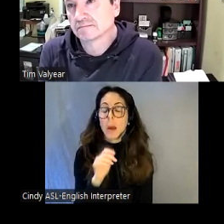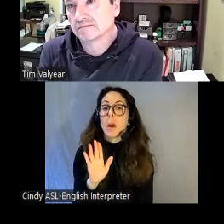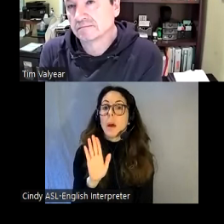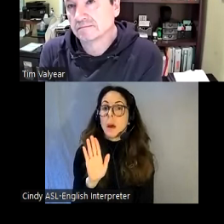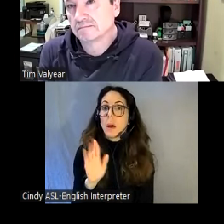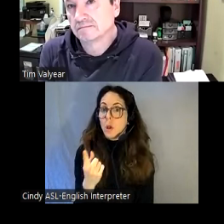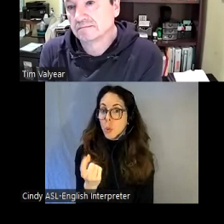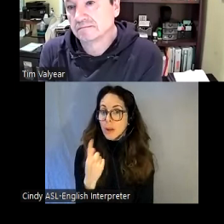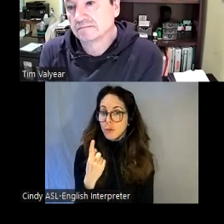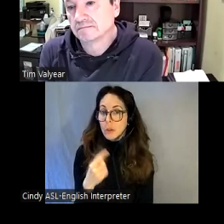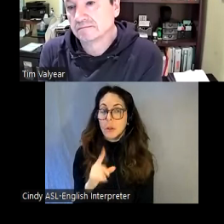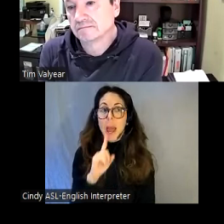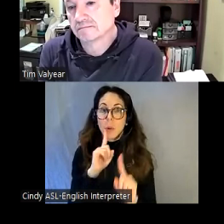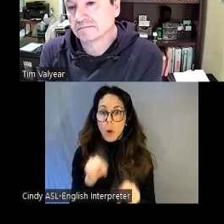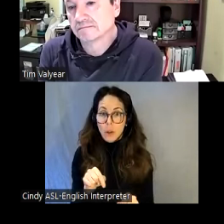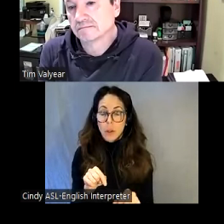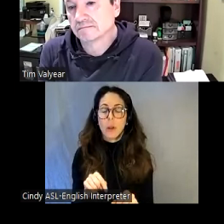cofacilitator, will be able to ask it during the Q and A